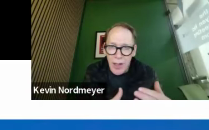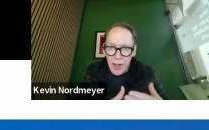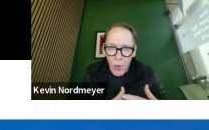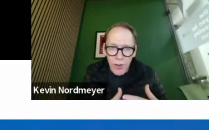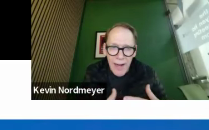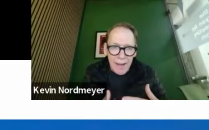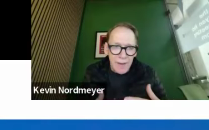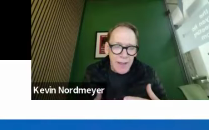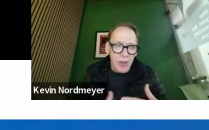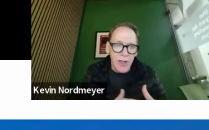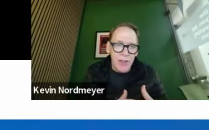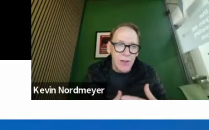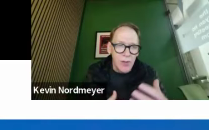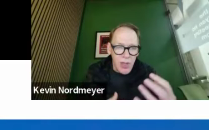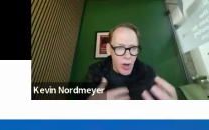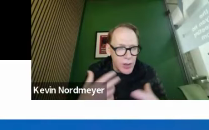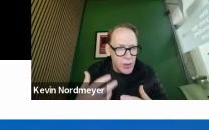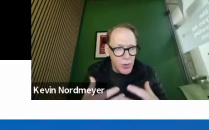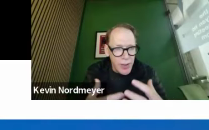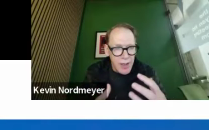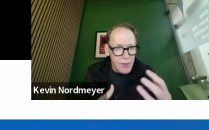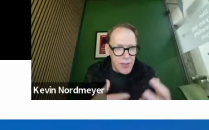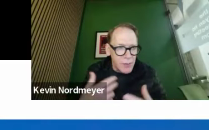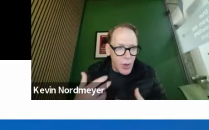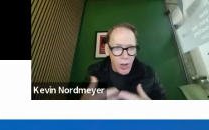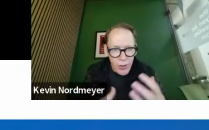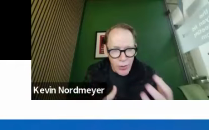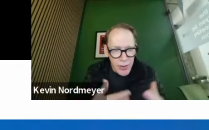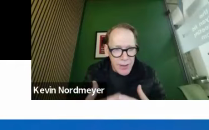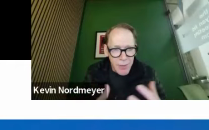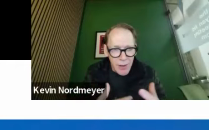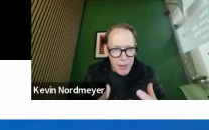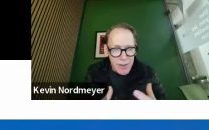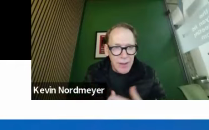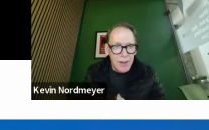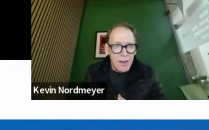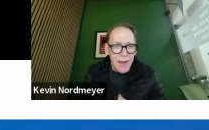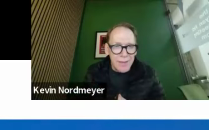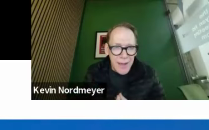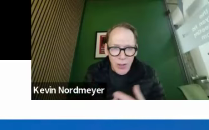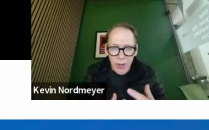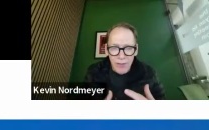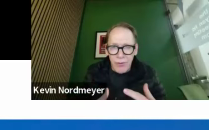and an overhang at the entry so that there's an auditory, there's a different auditory experience at the entry